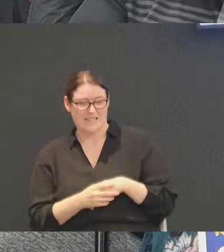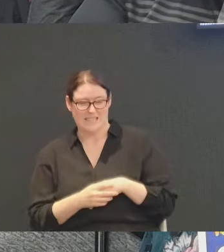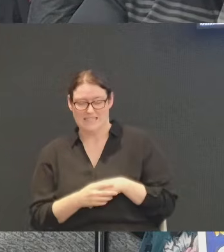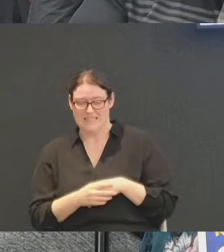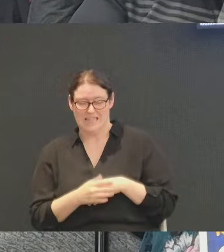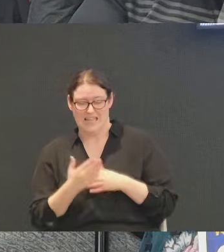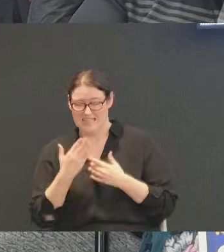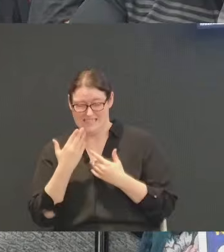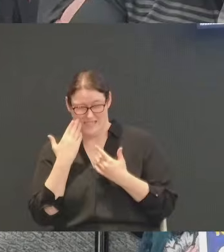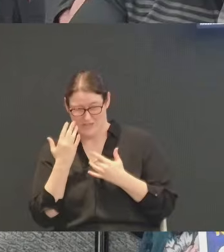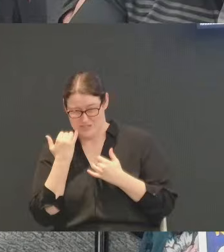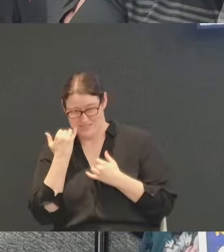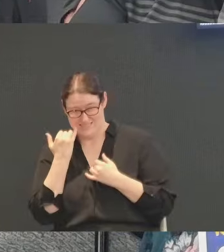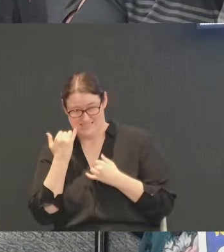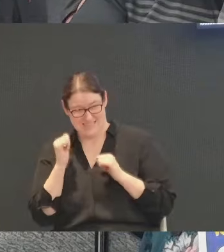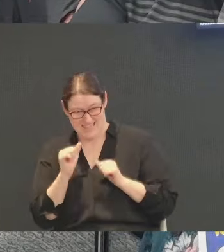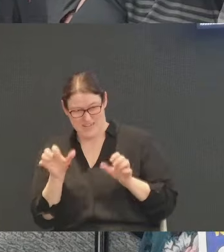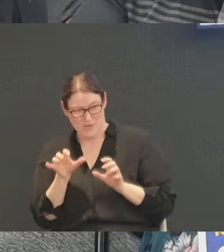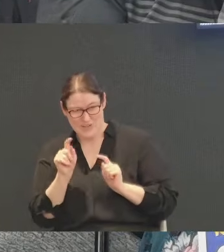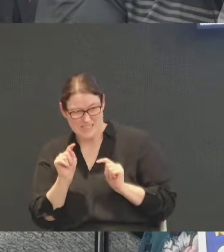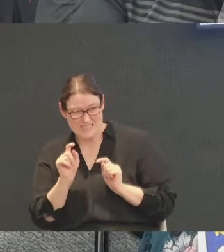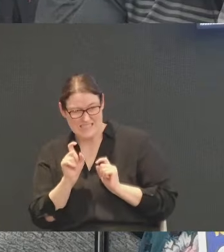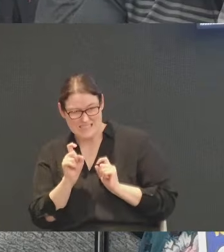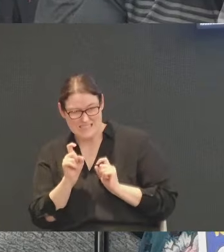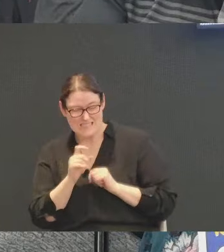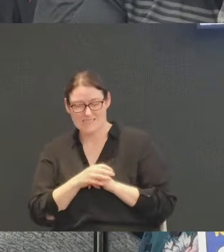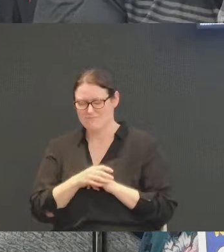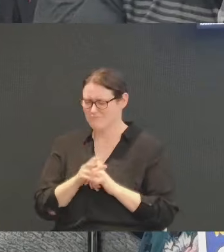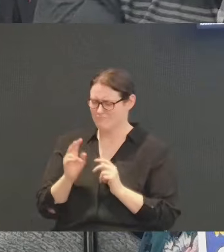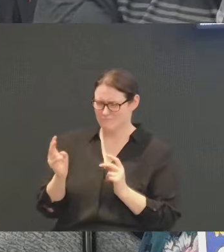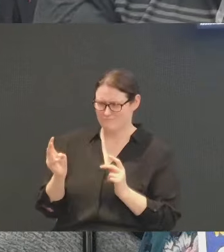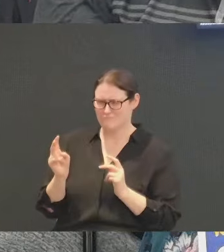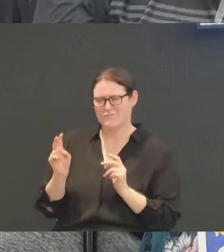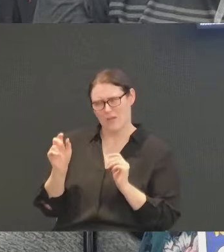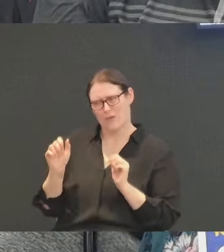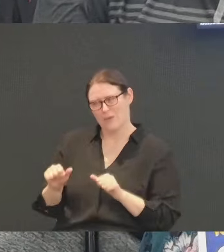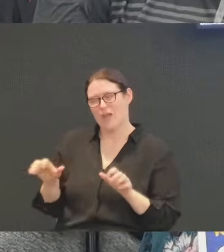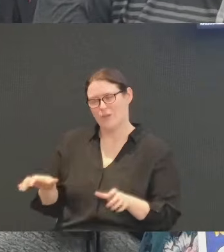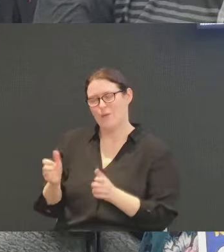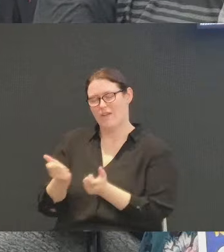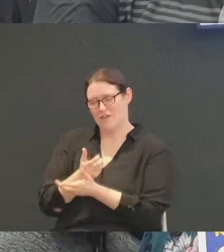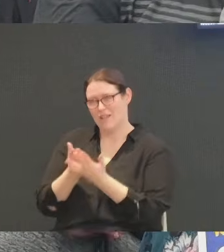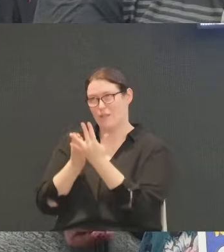it." You know, and they just looked at me. They said, "You can do all things through Christ who